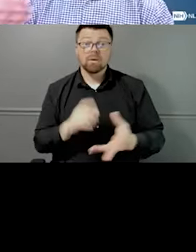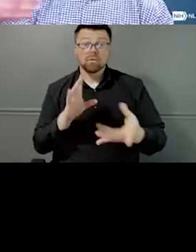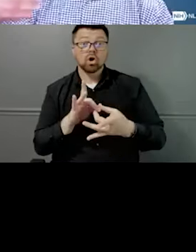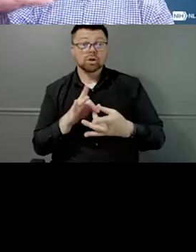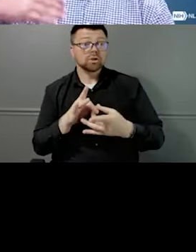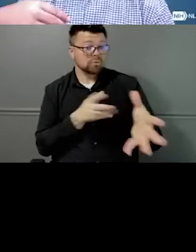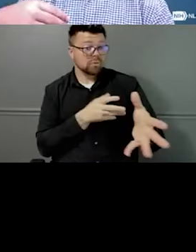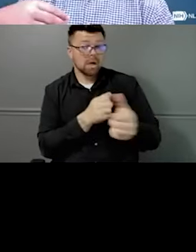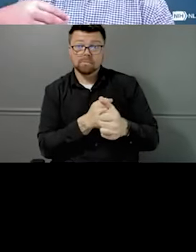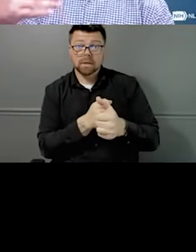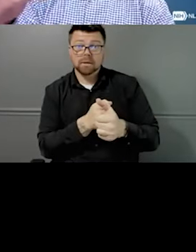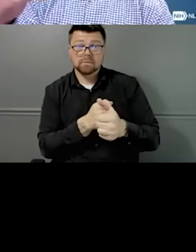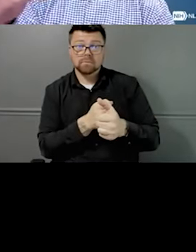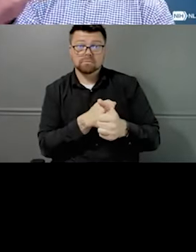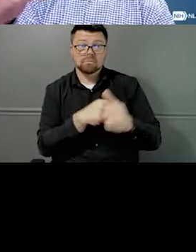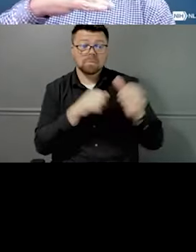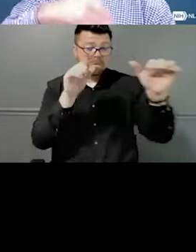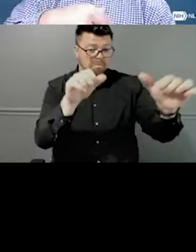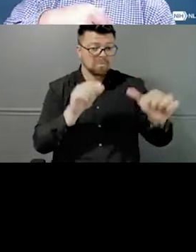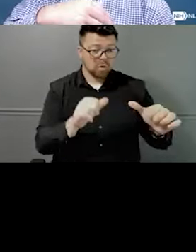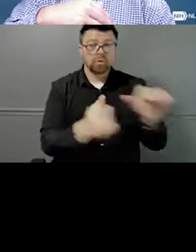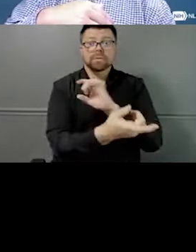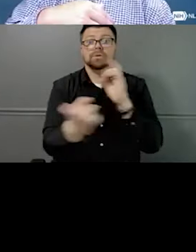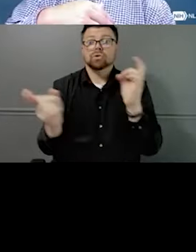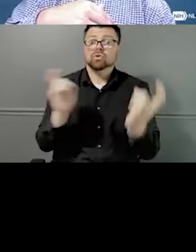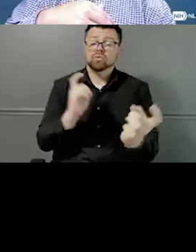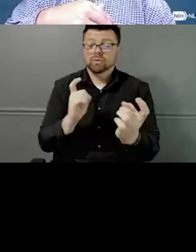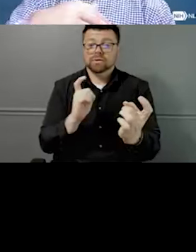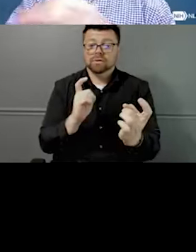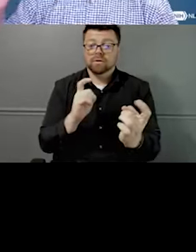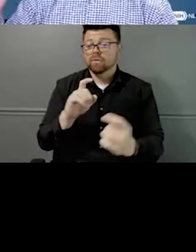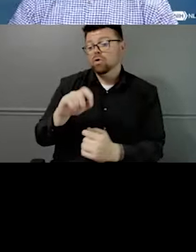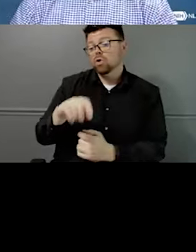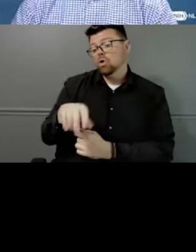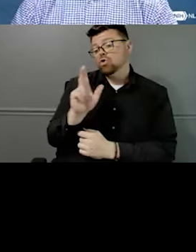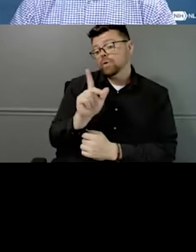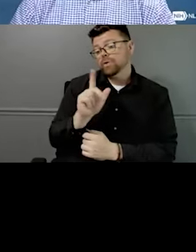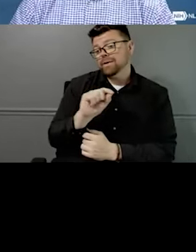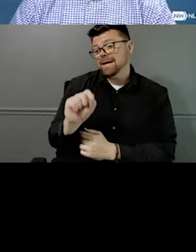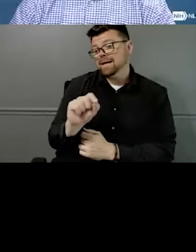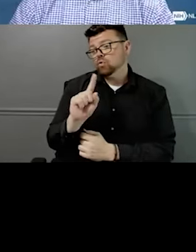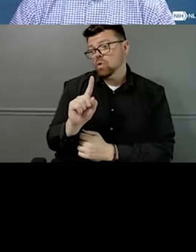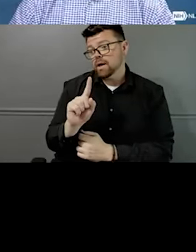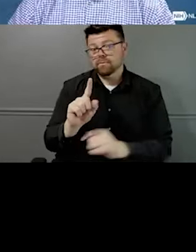they will make the switch from the 23-1 form to the 24-1.